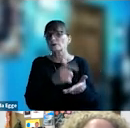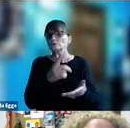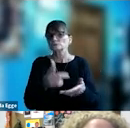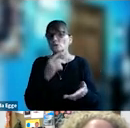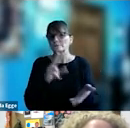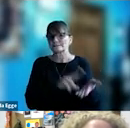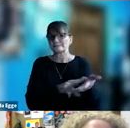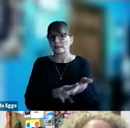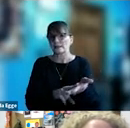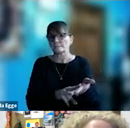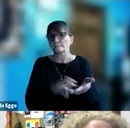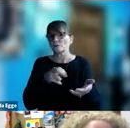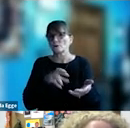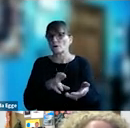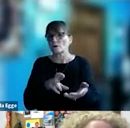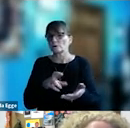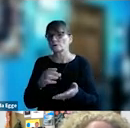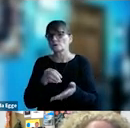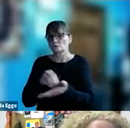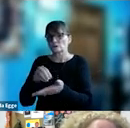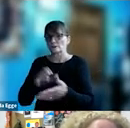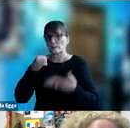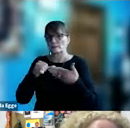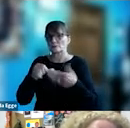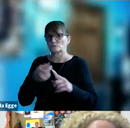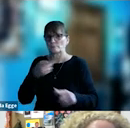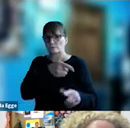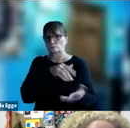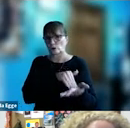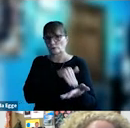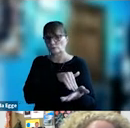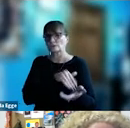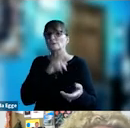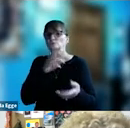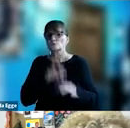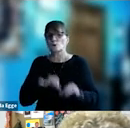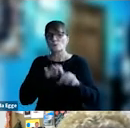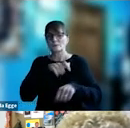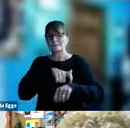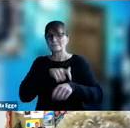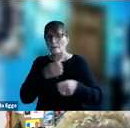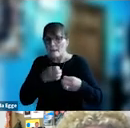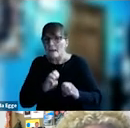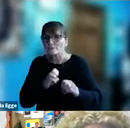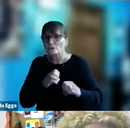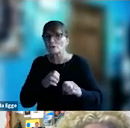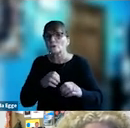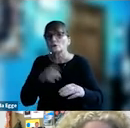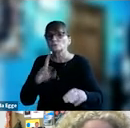to get documented letters from them. So I would say it's worth the time and effort, and I haven't even done it as much as I want to,